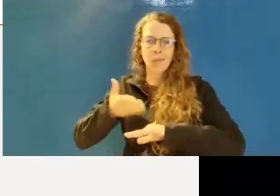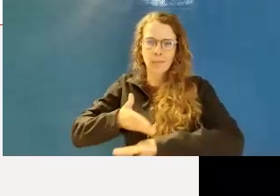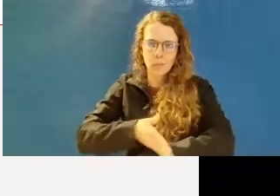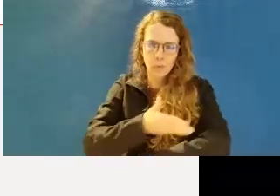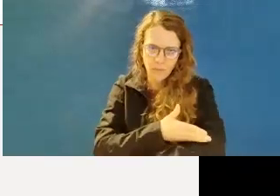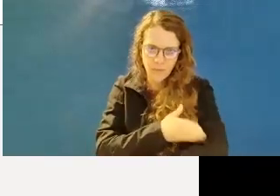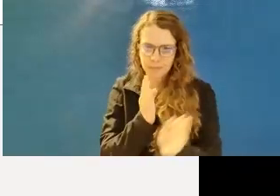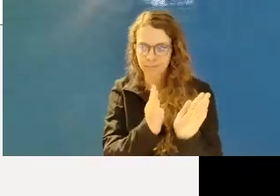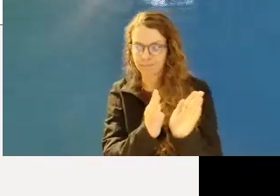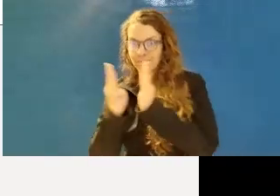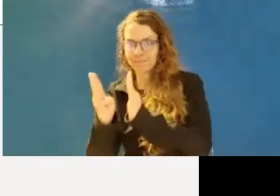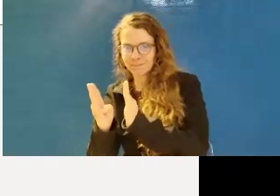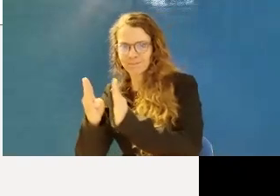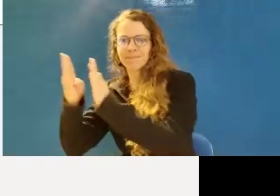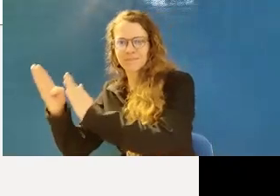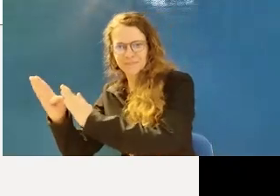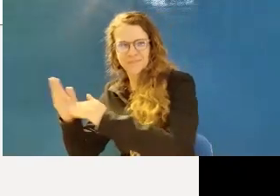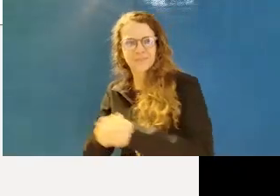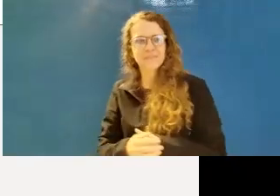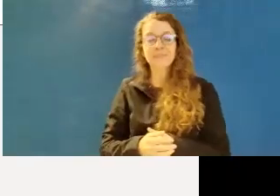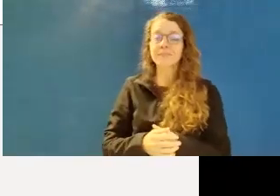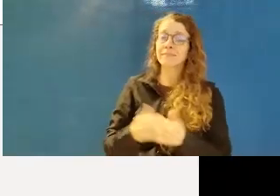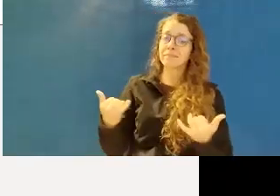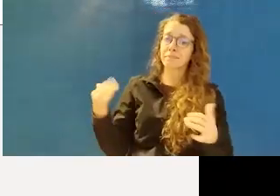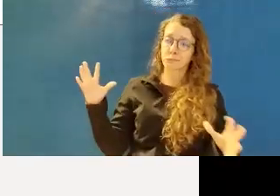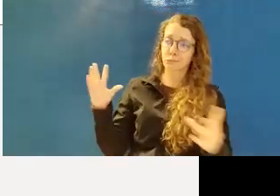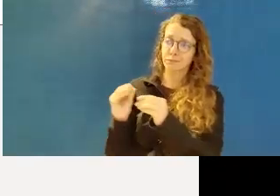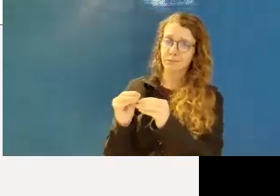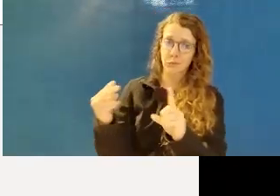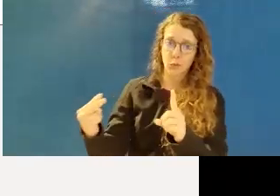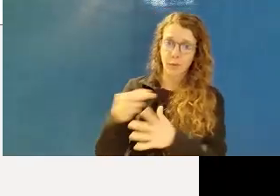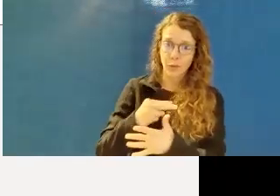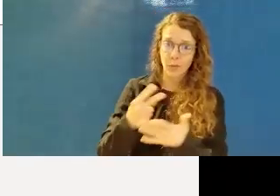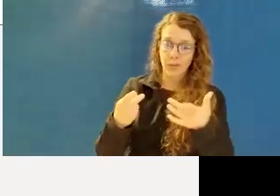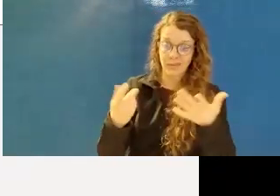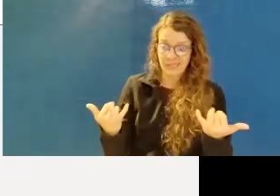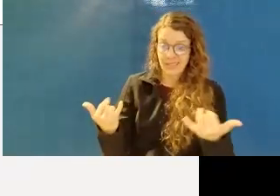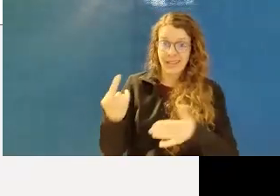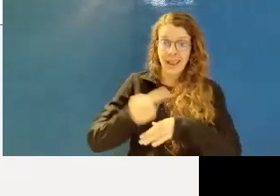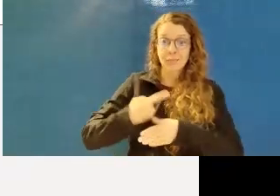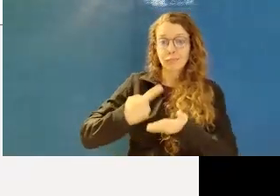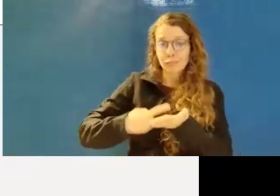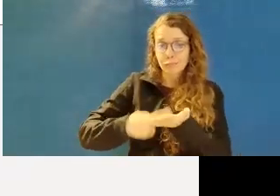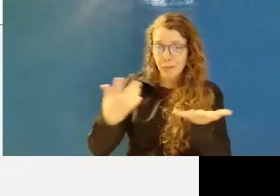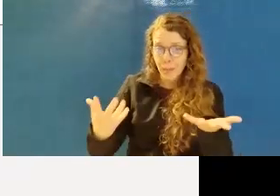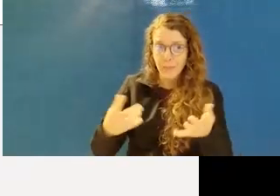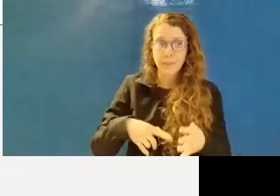All right. So a quick recap of what we went over today. We shared with you